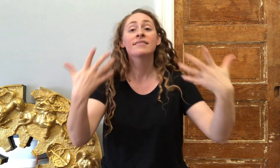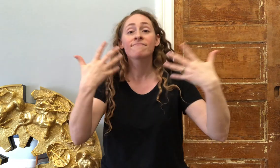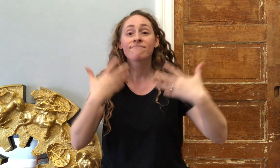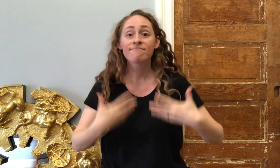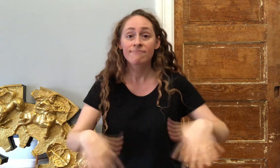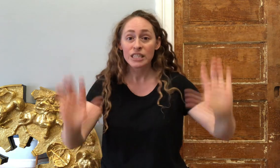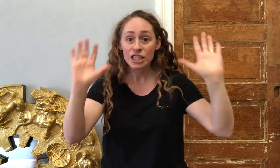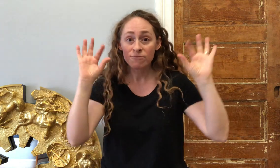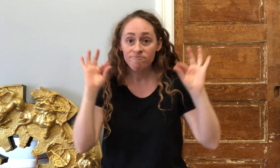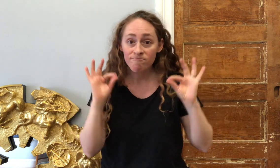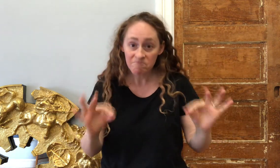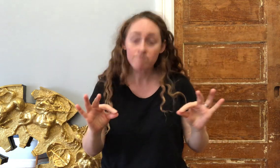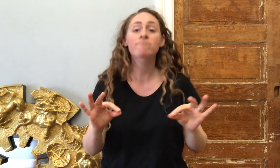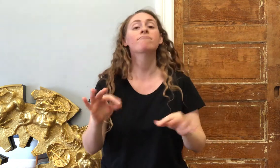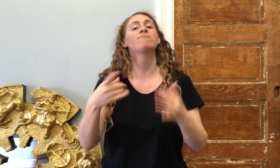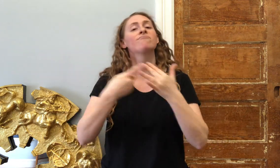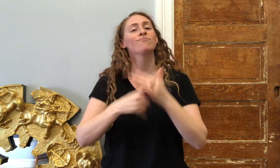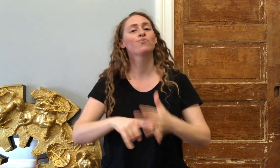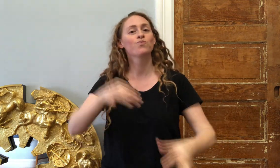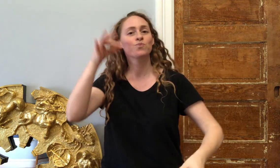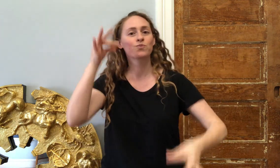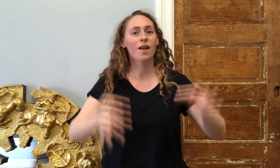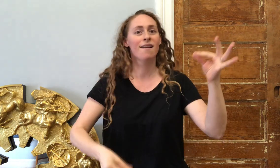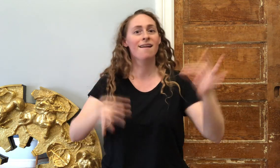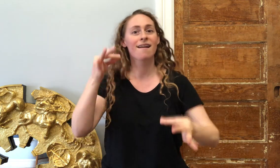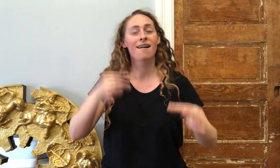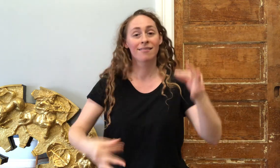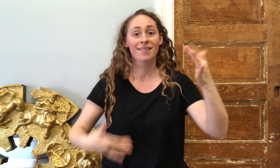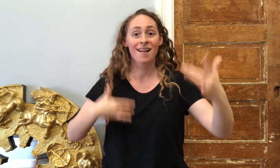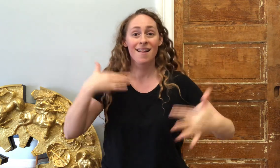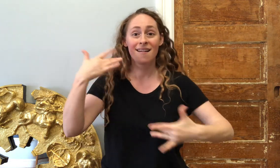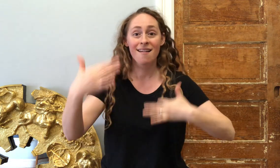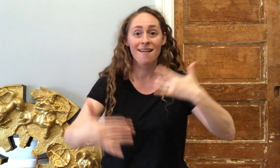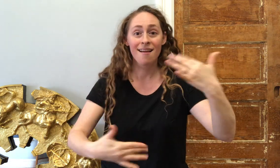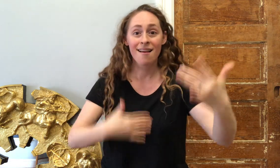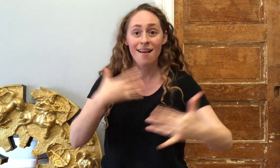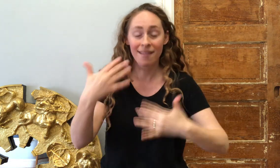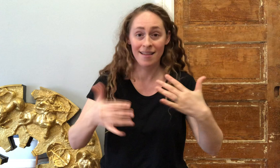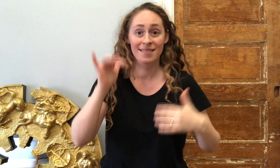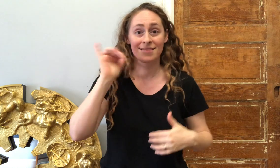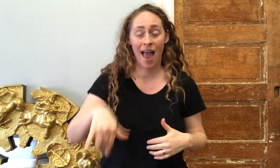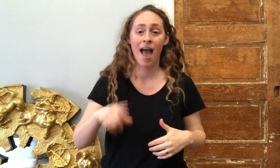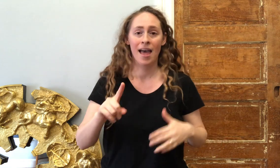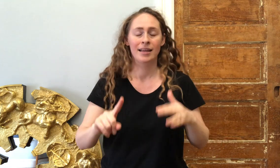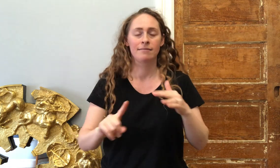After that, the trial began